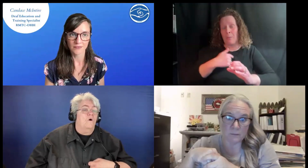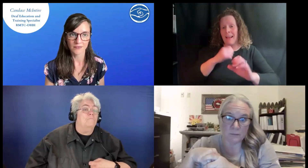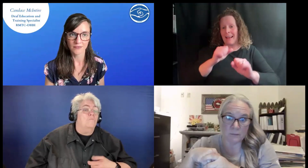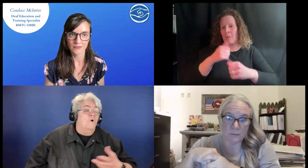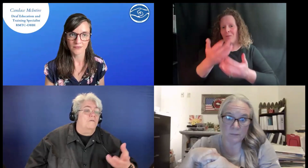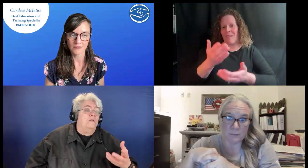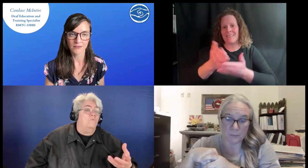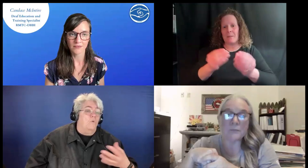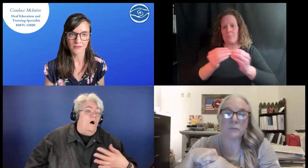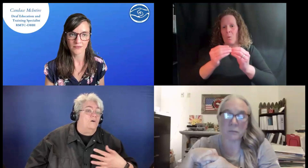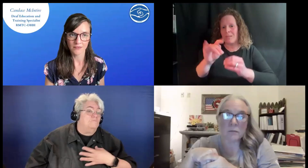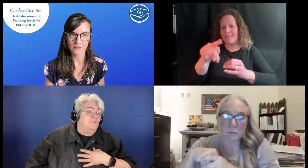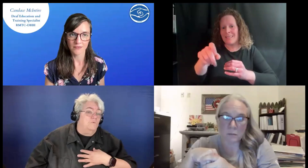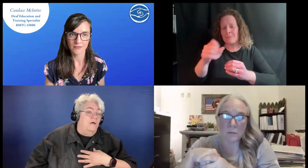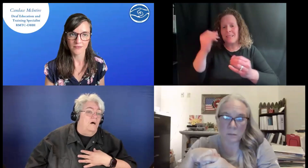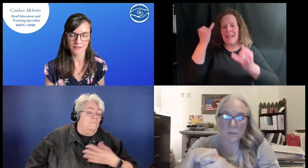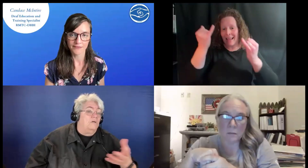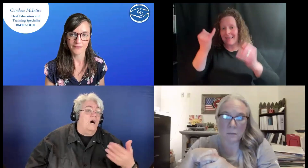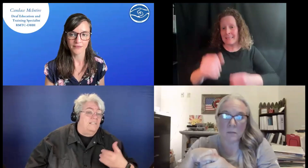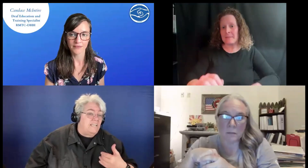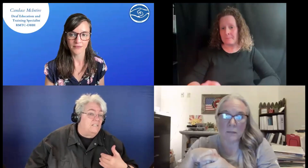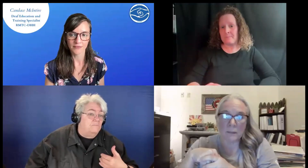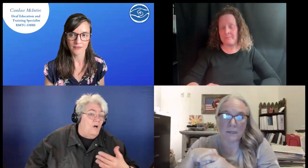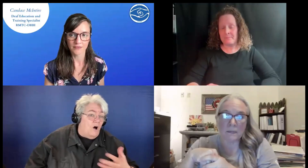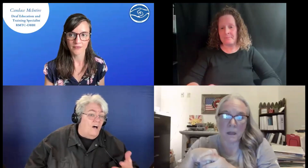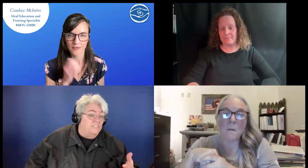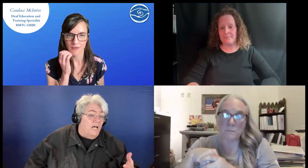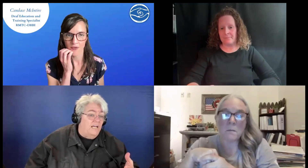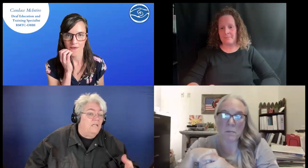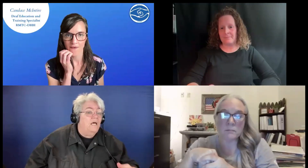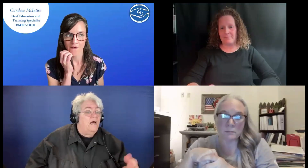You are more than welcome to contact me offline